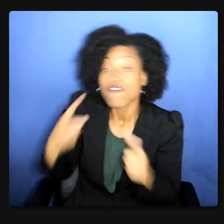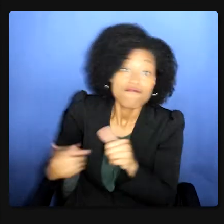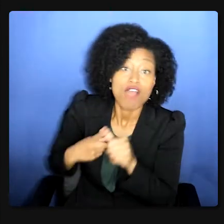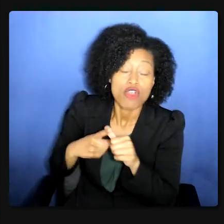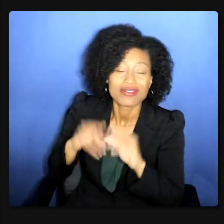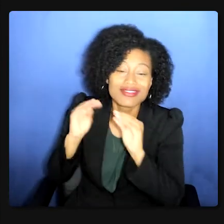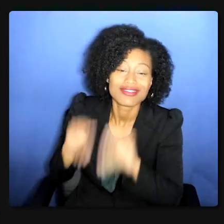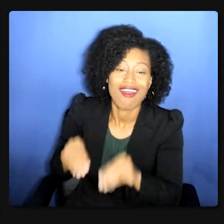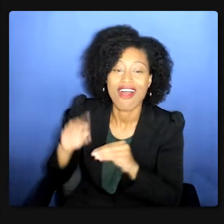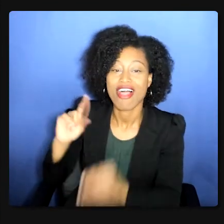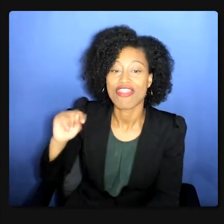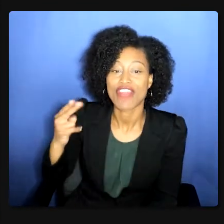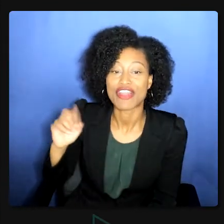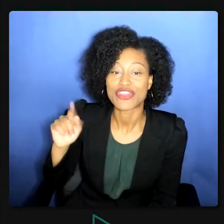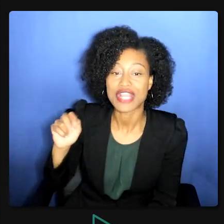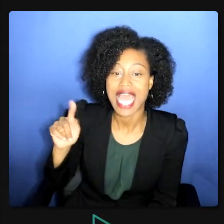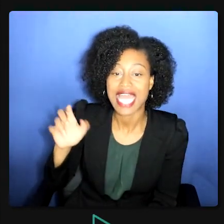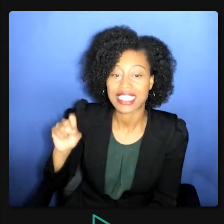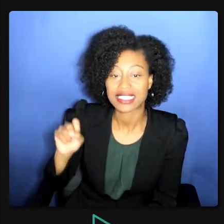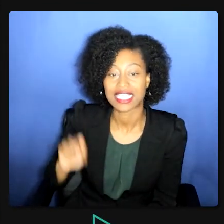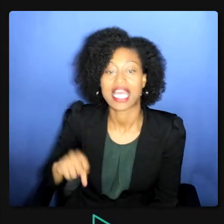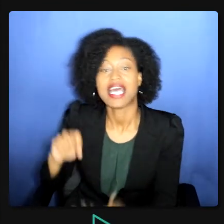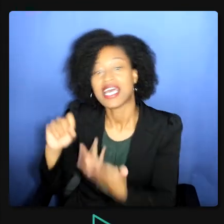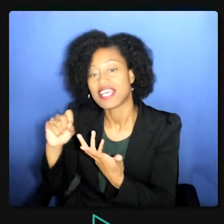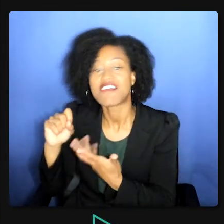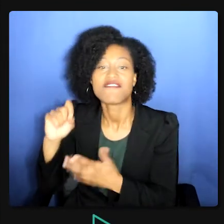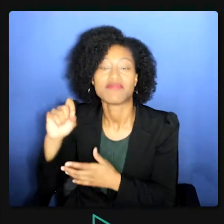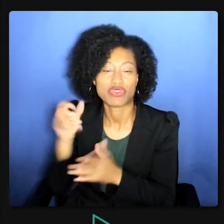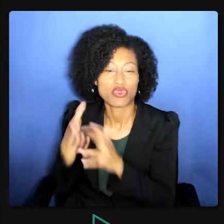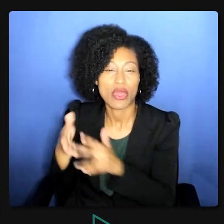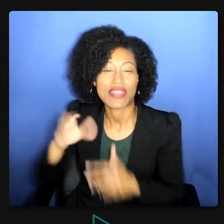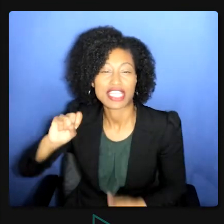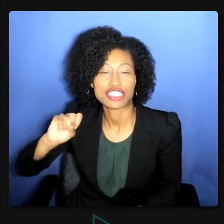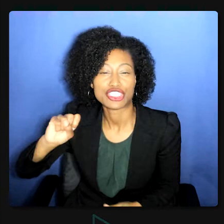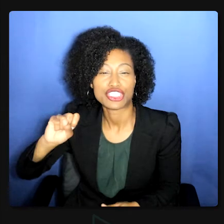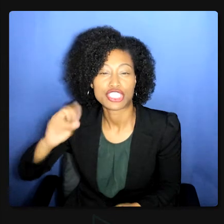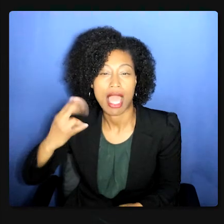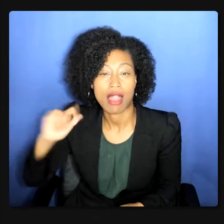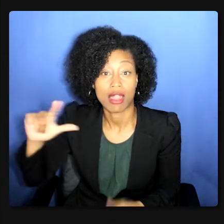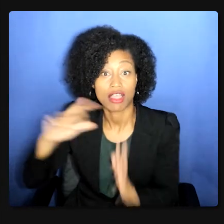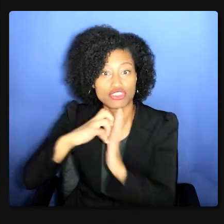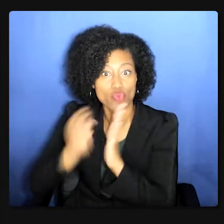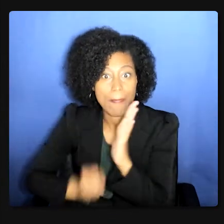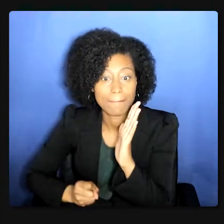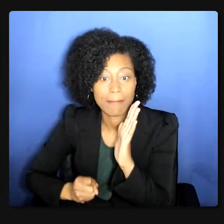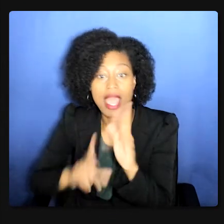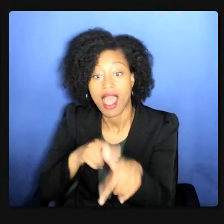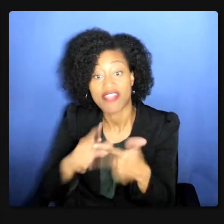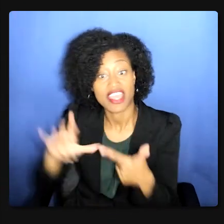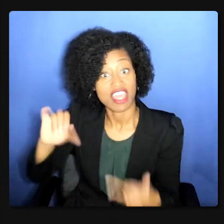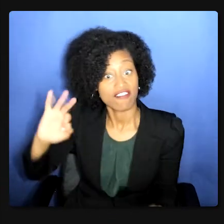to install the Thundernetes via shell script. Then you're going to configure your game server to work with the GSDK,